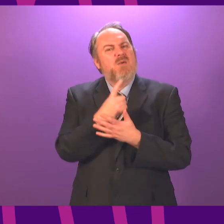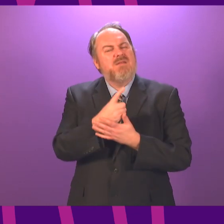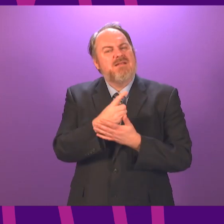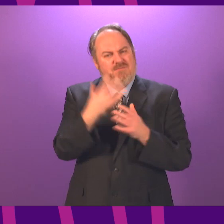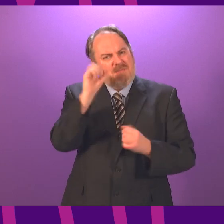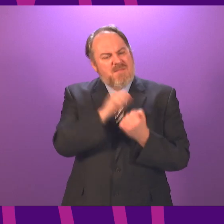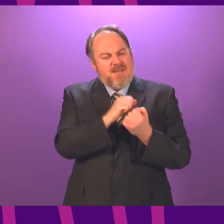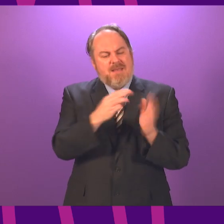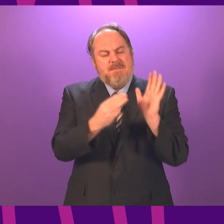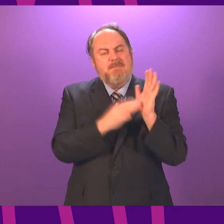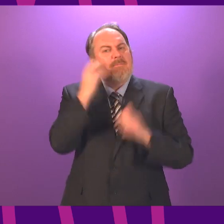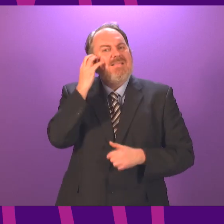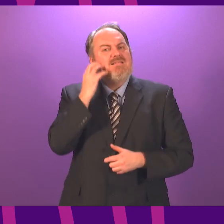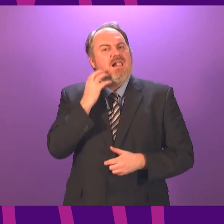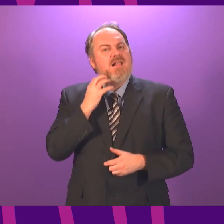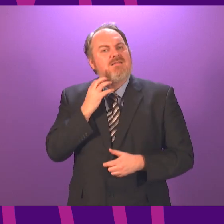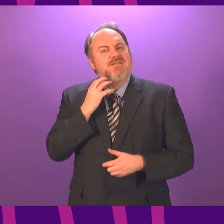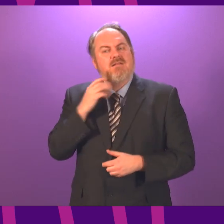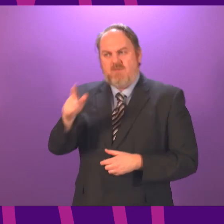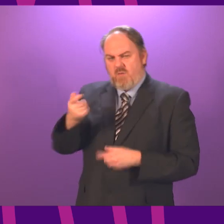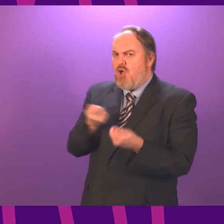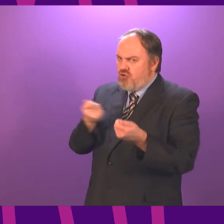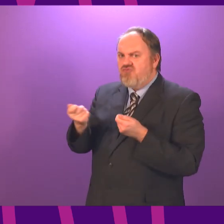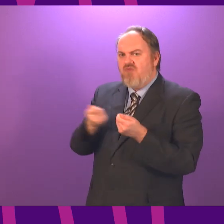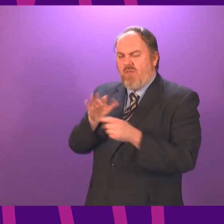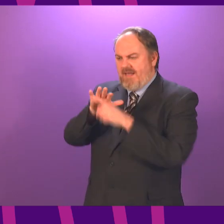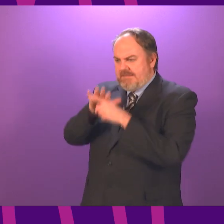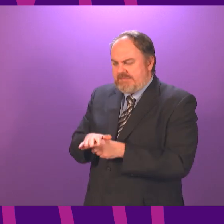is kept firmly under control, but there are outbreaks from time to time that we have to